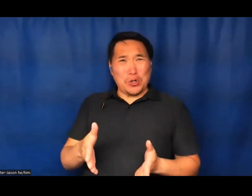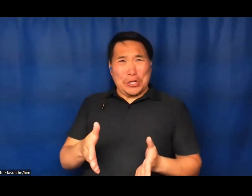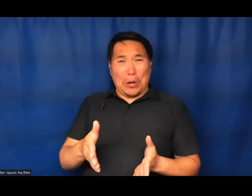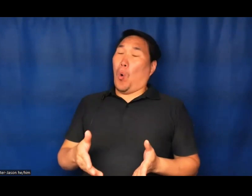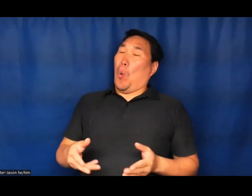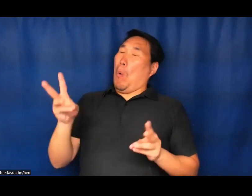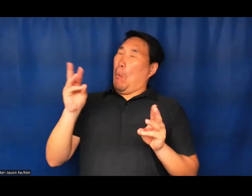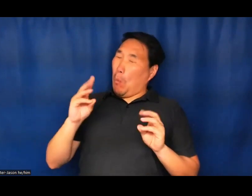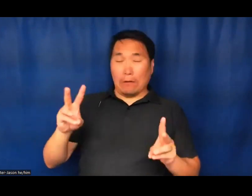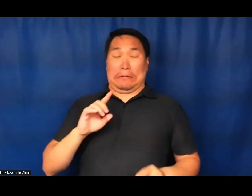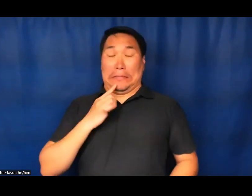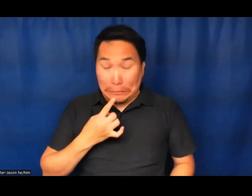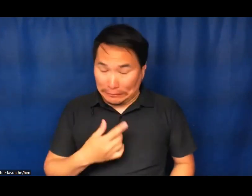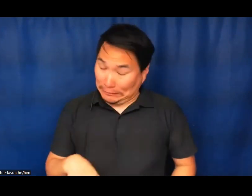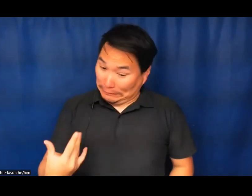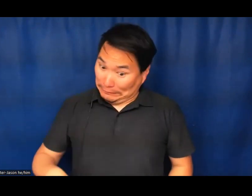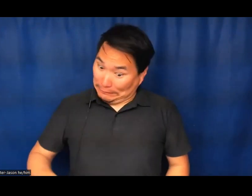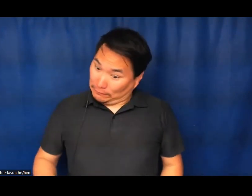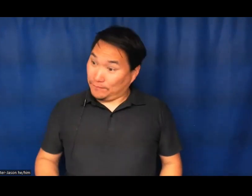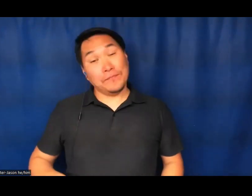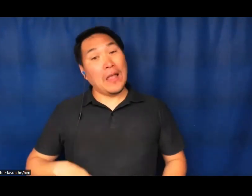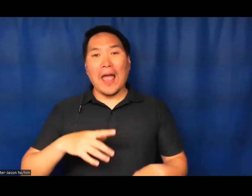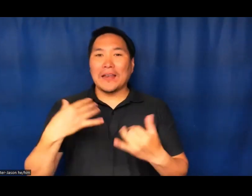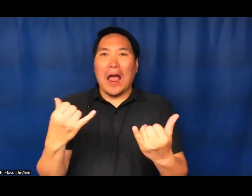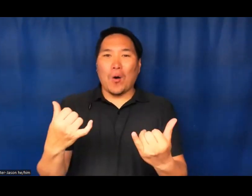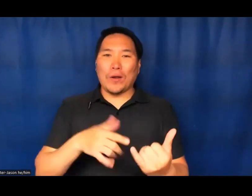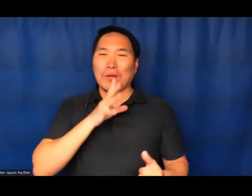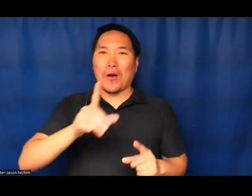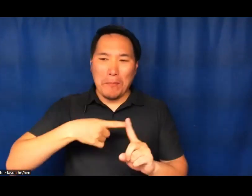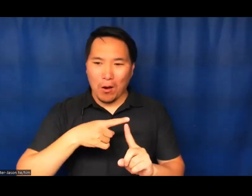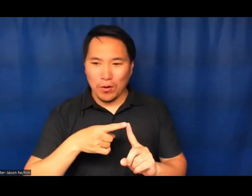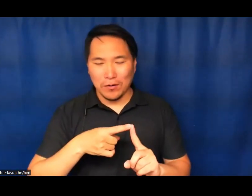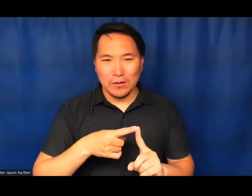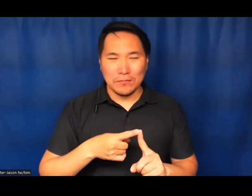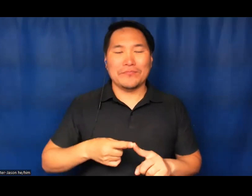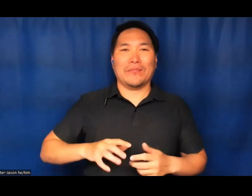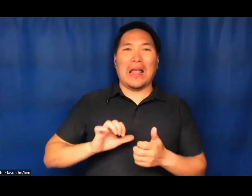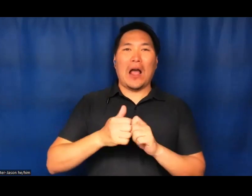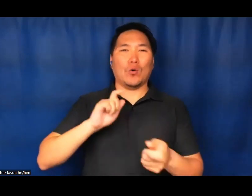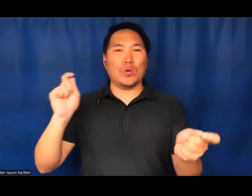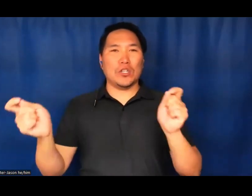Second thing I would say we hear a lot about sort of changing the composition of the court